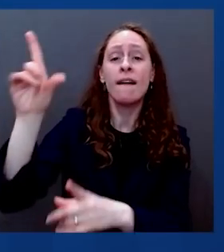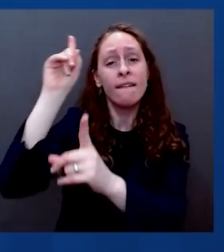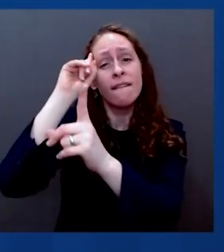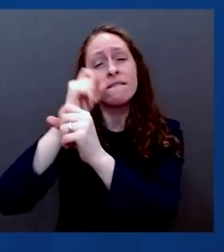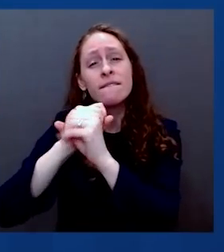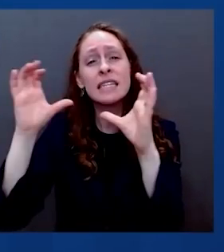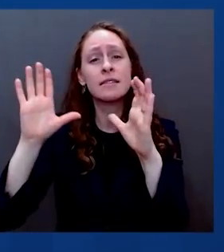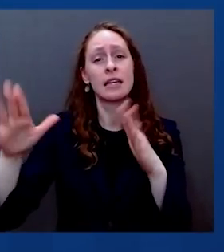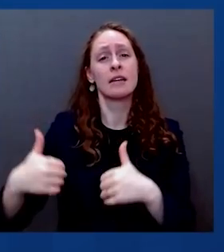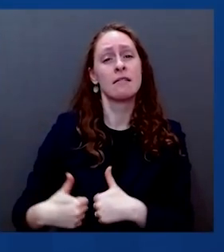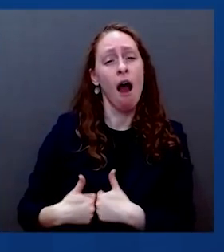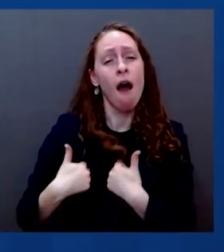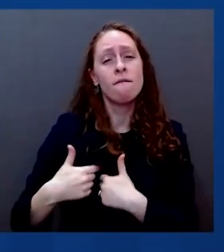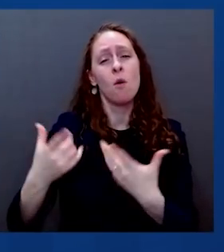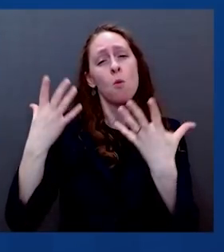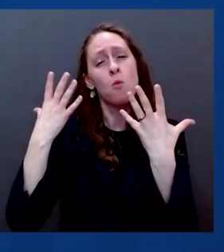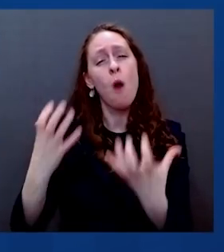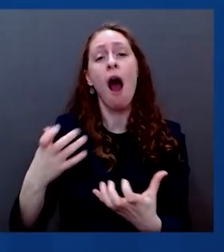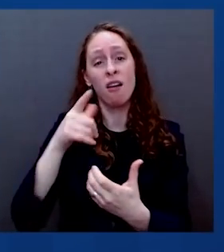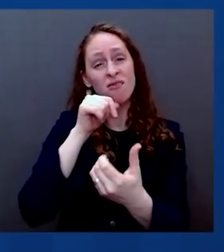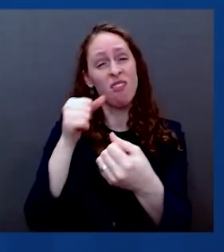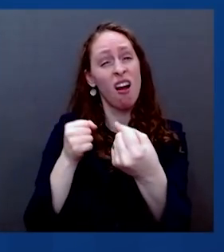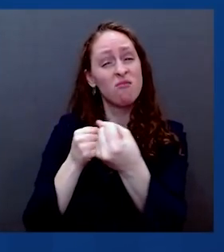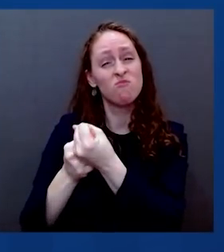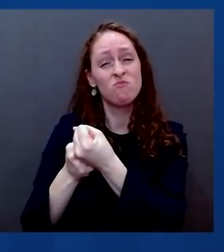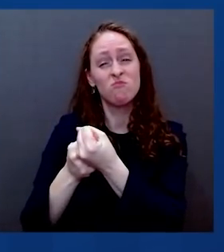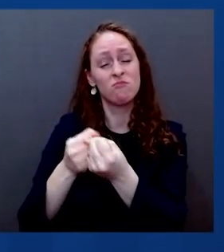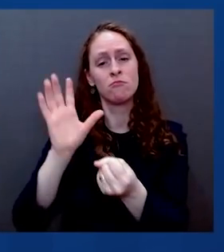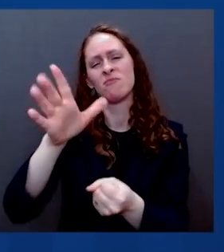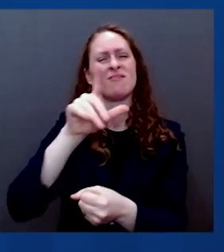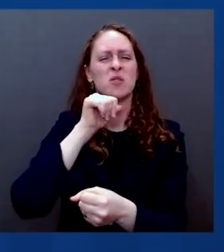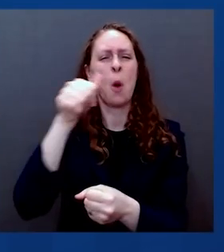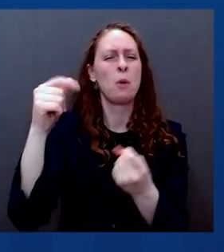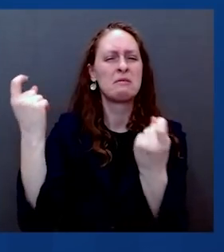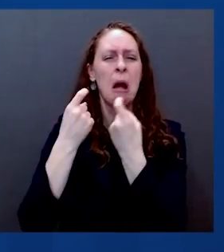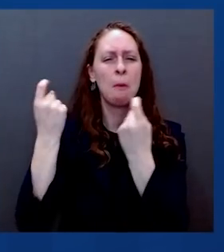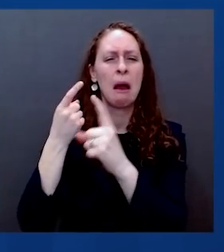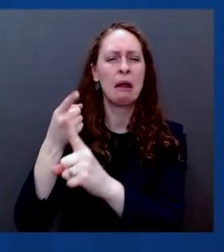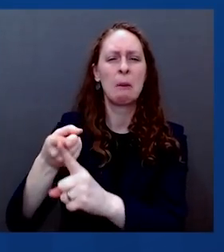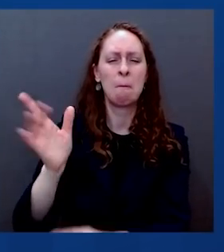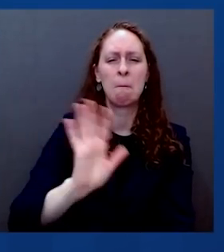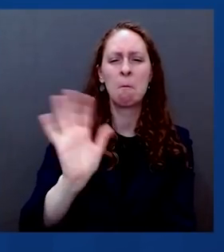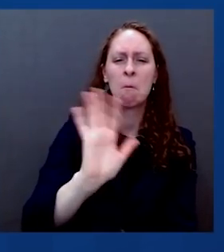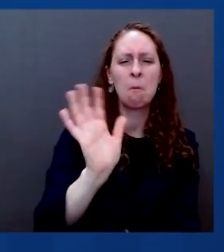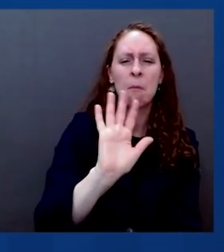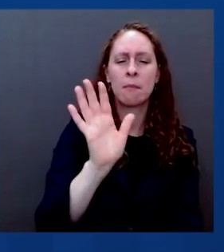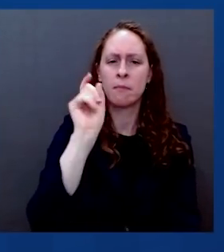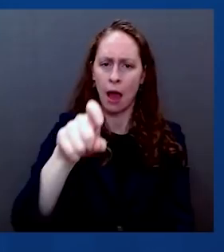The next few days, when these bills come to a vote, will mark a turning point in this nation's history.